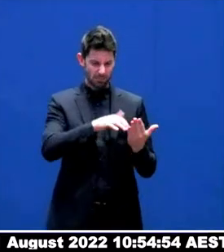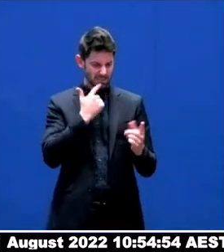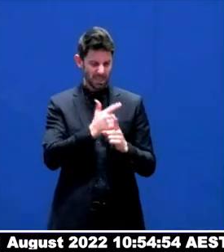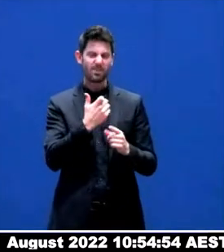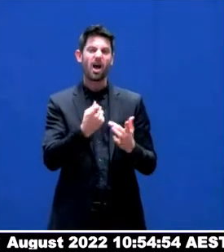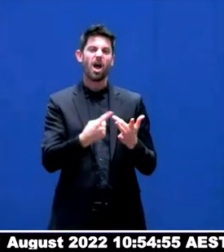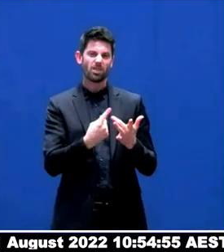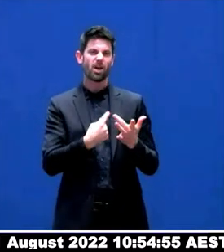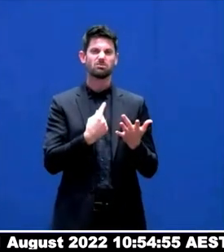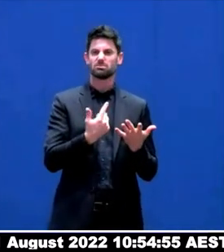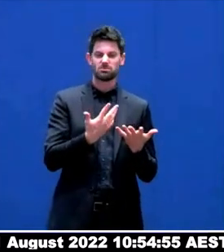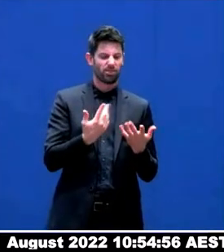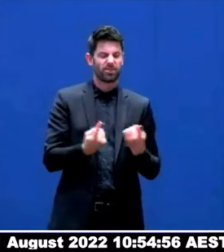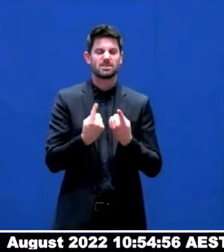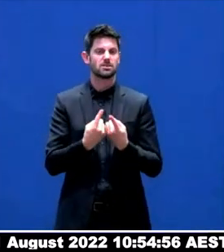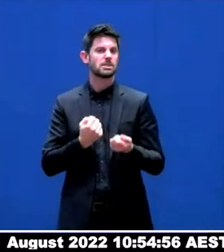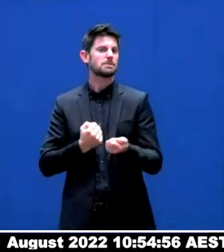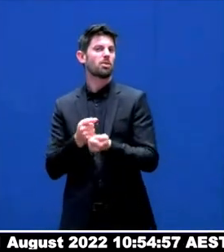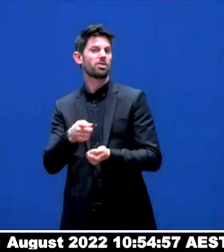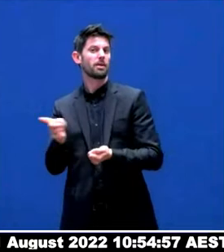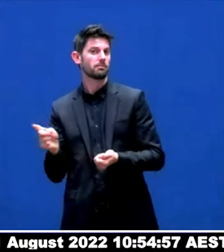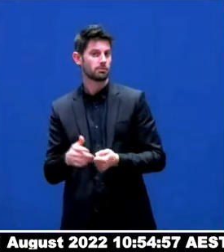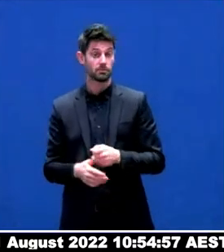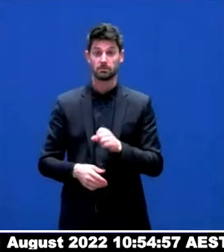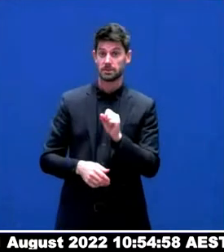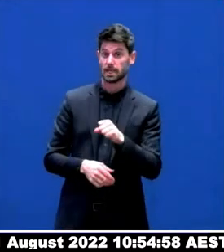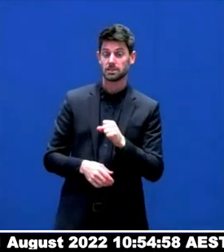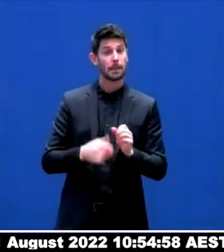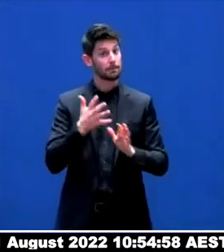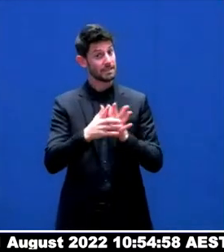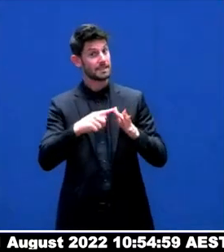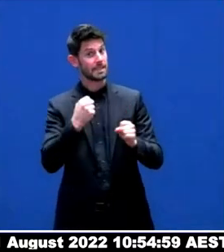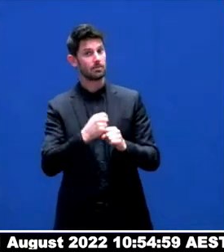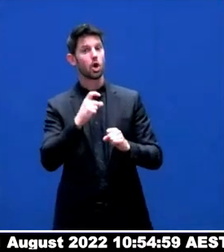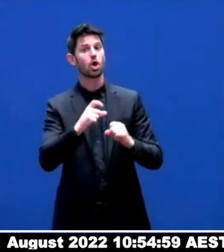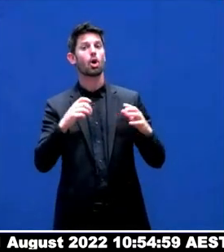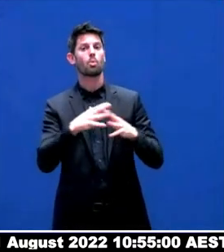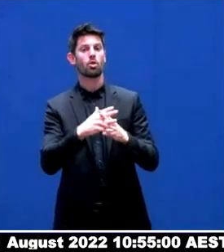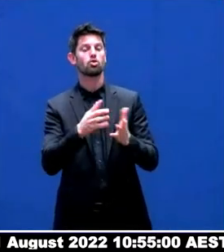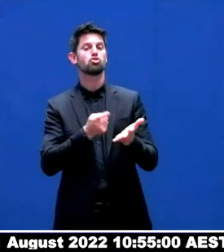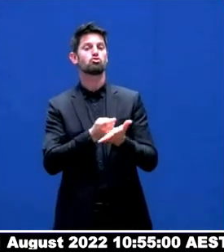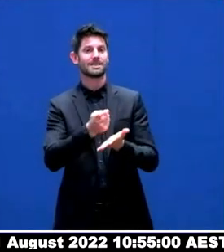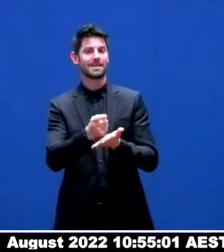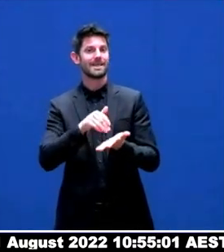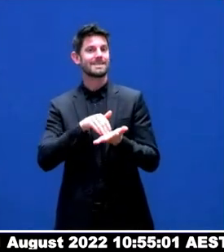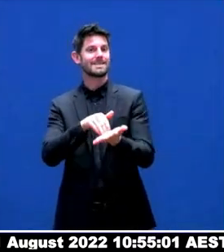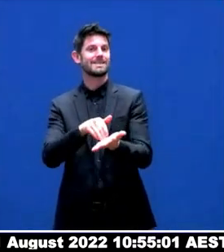Yes. So, they would be things like the Commonwealth Rent Assistance Scheme, and I